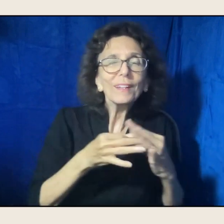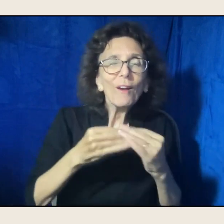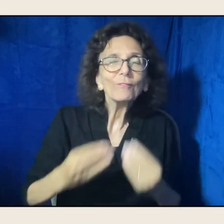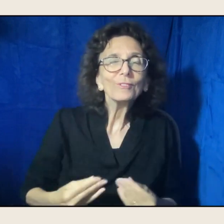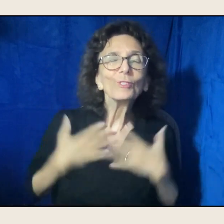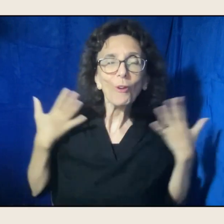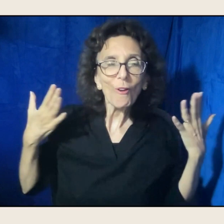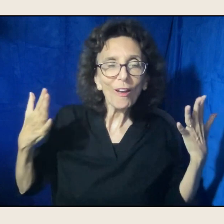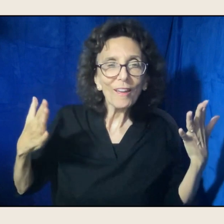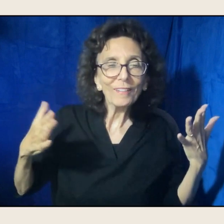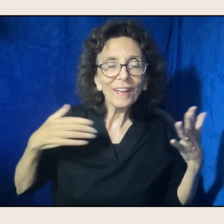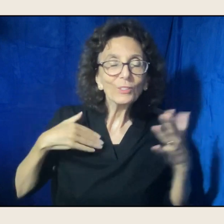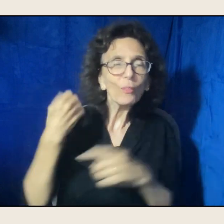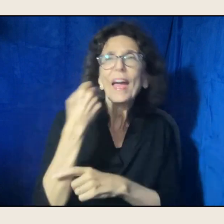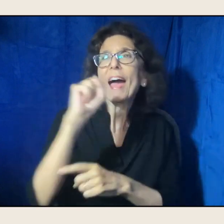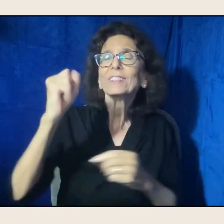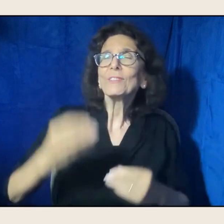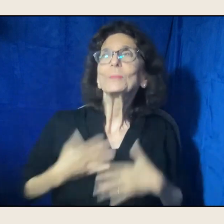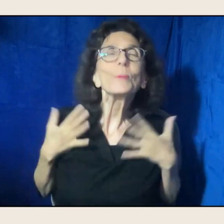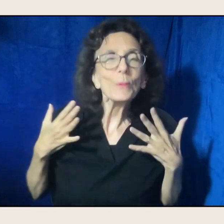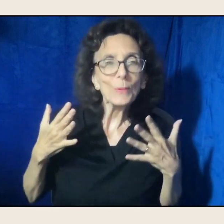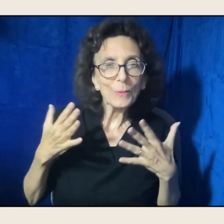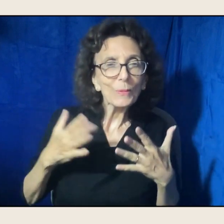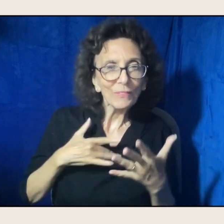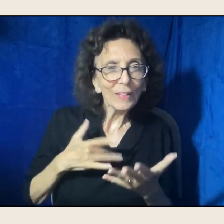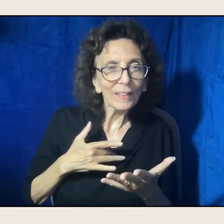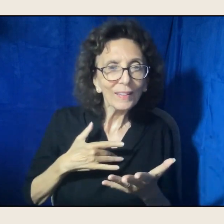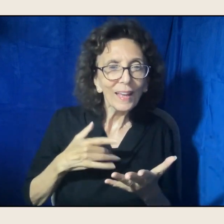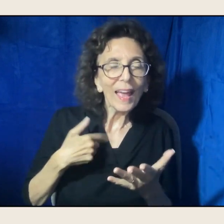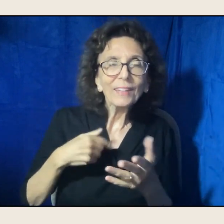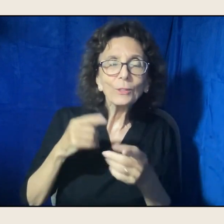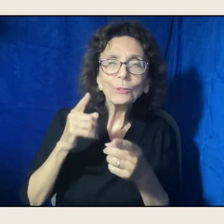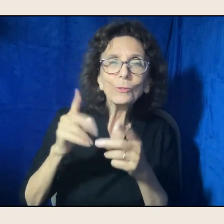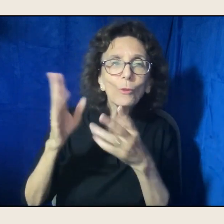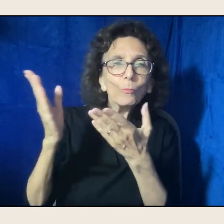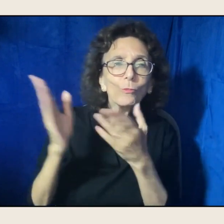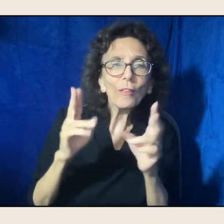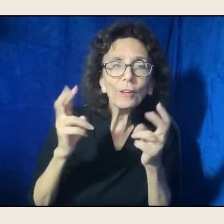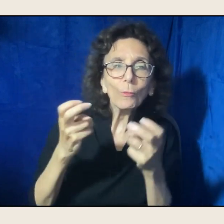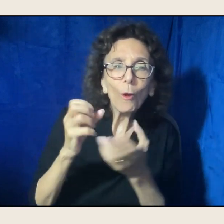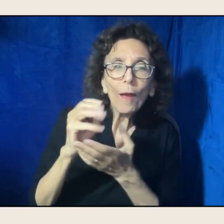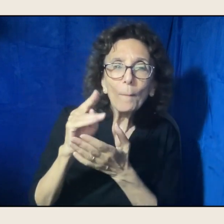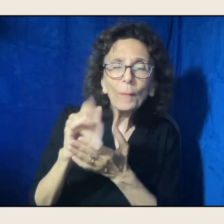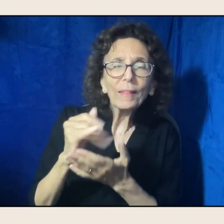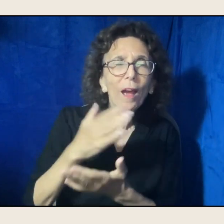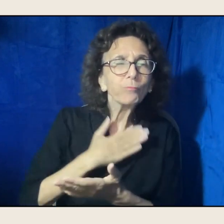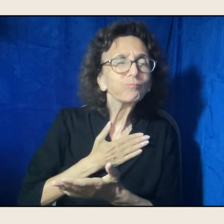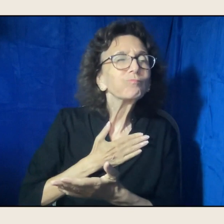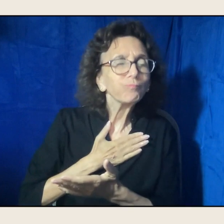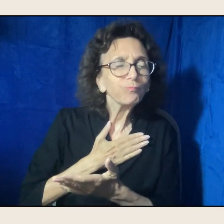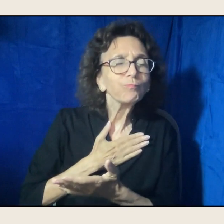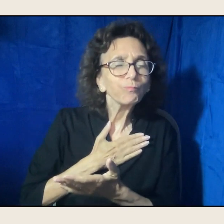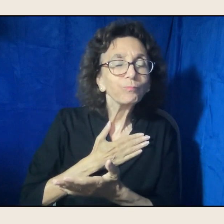I love the quote that you brought in Emily, because this is daunting work, right?